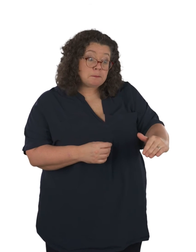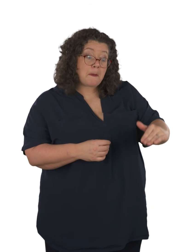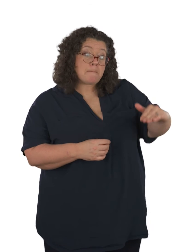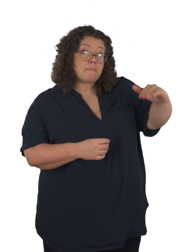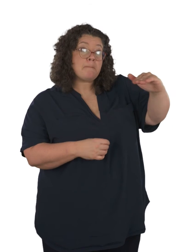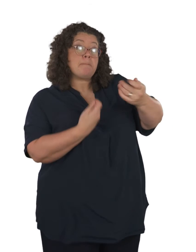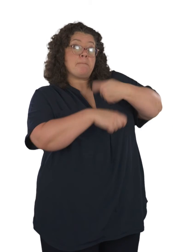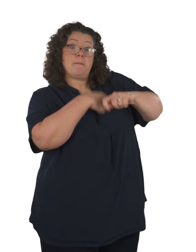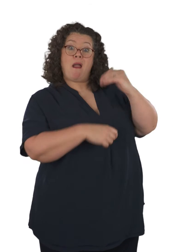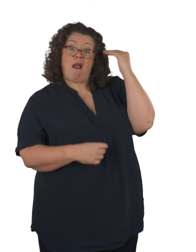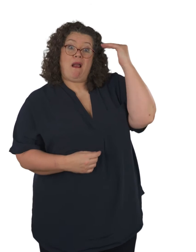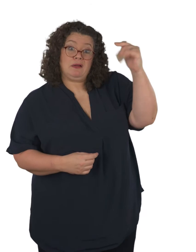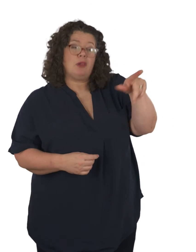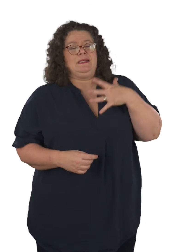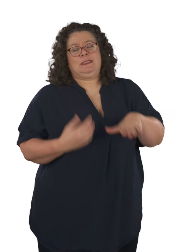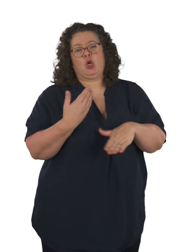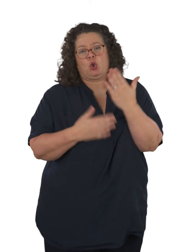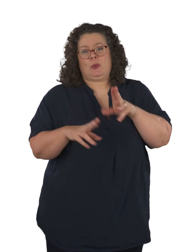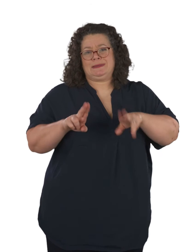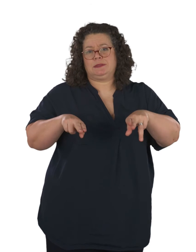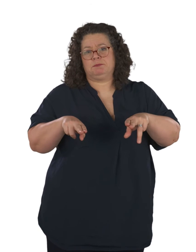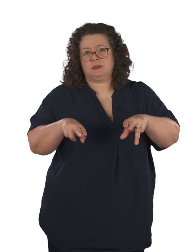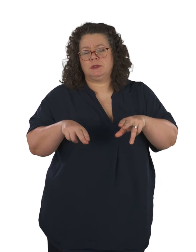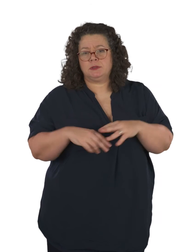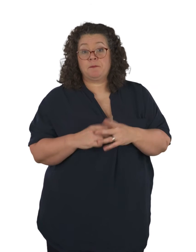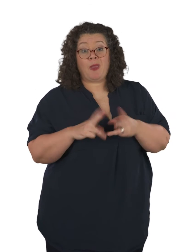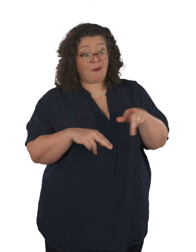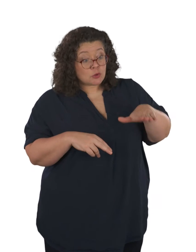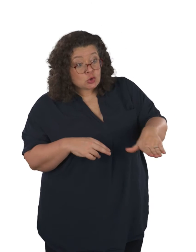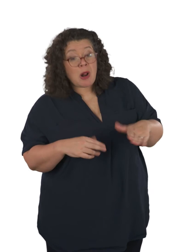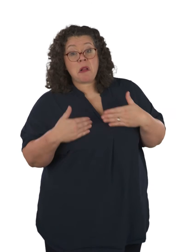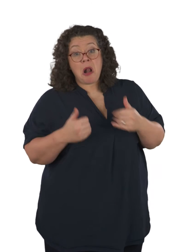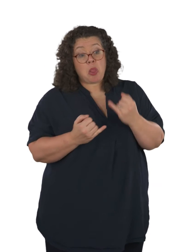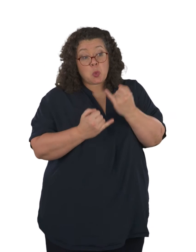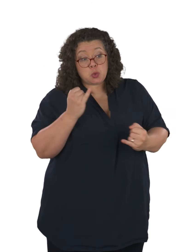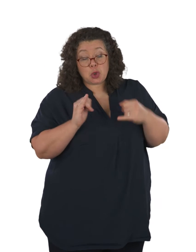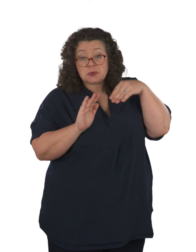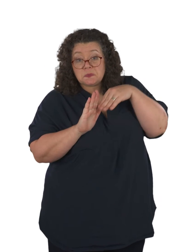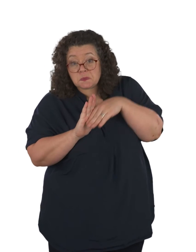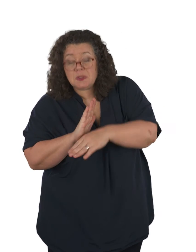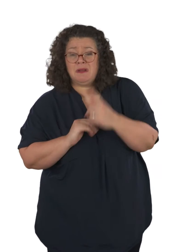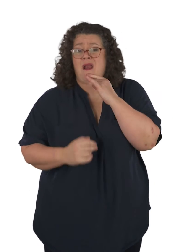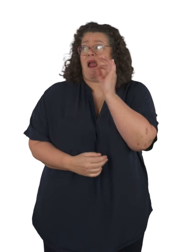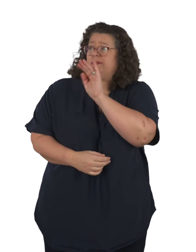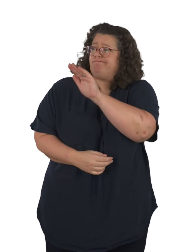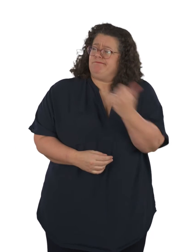When a child becomes an adult, they will need a new assessment. If the child's health gets worse,